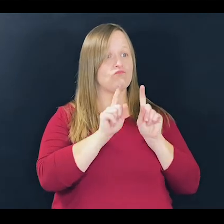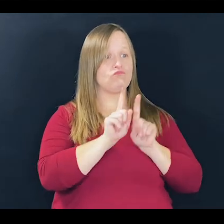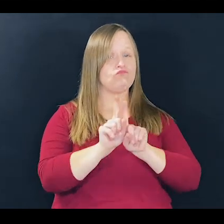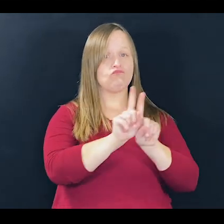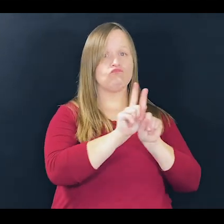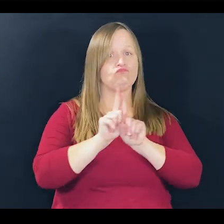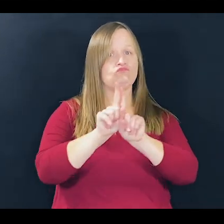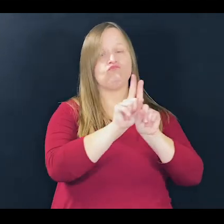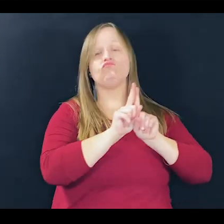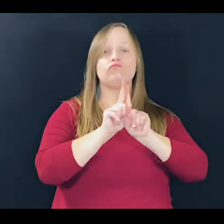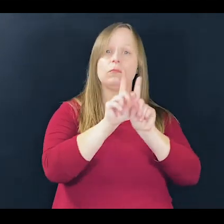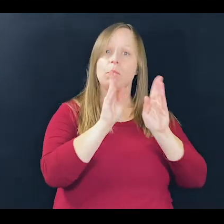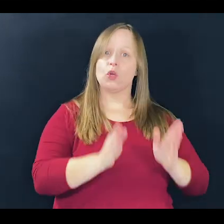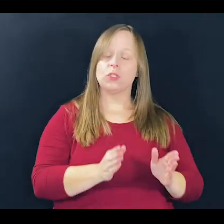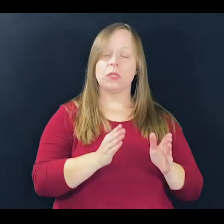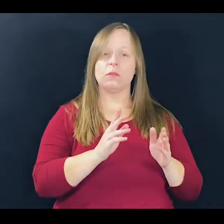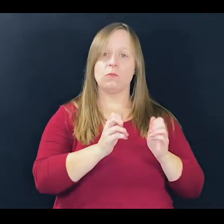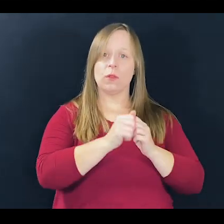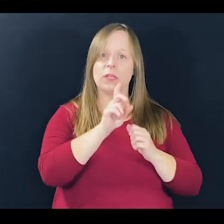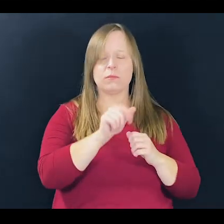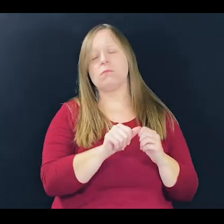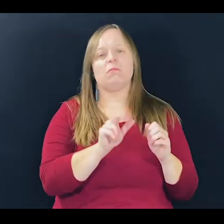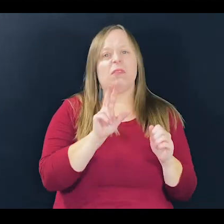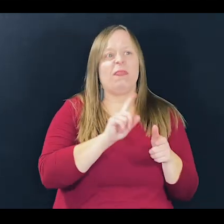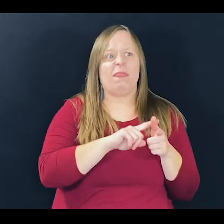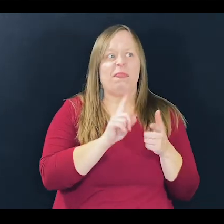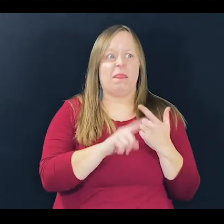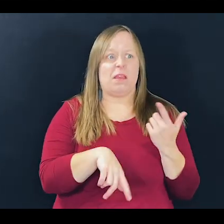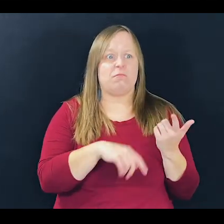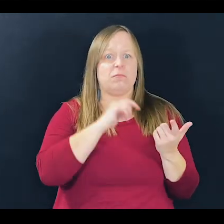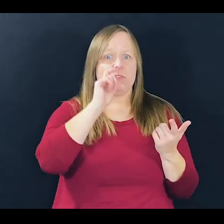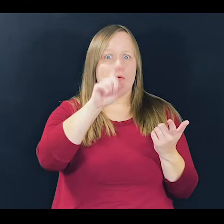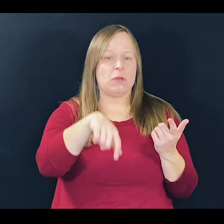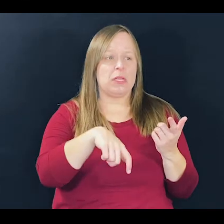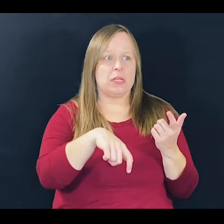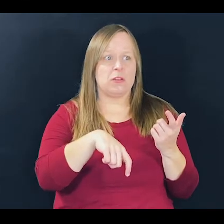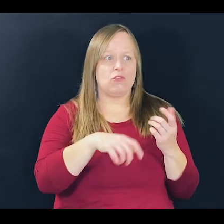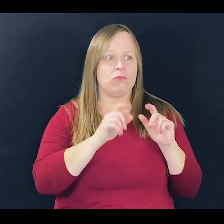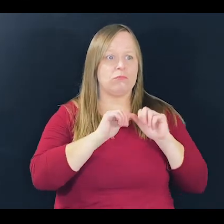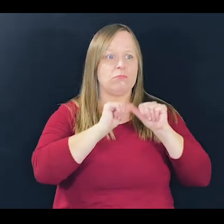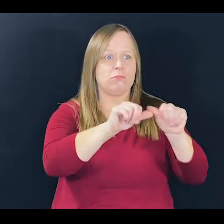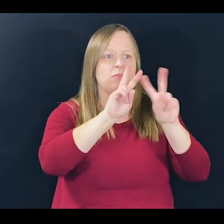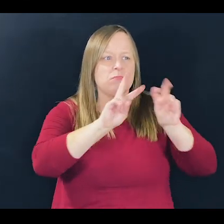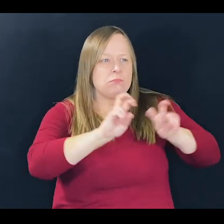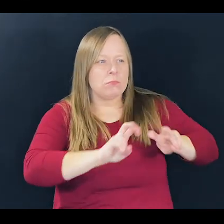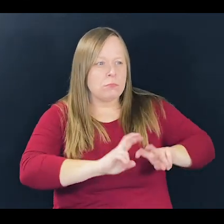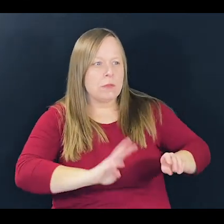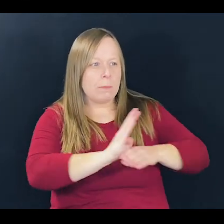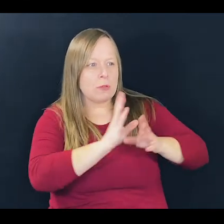to its handler. Then, there should be no other analysis from the business owner.